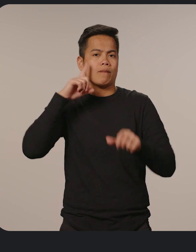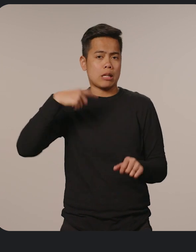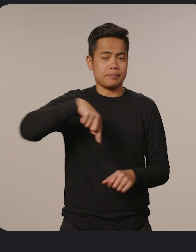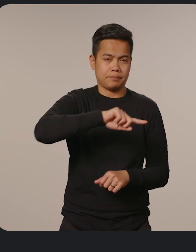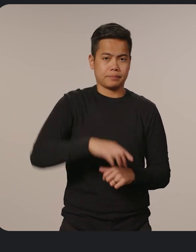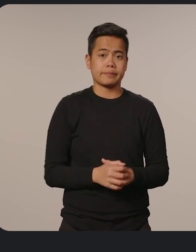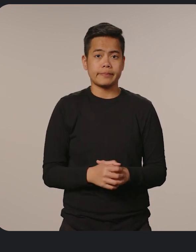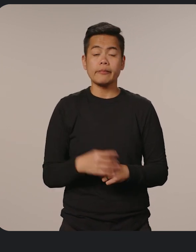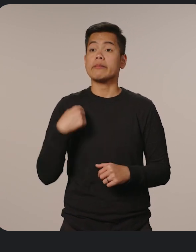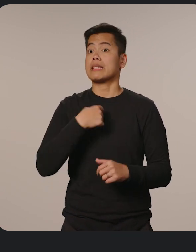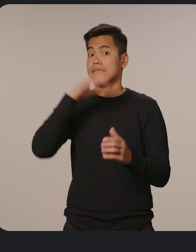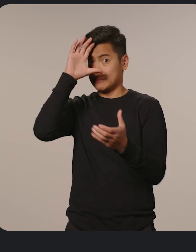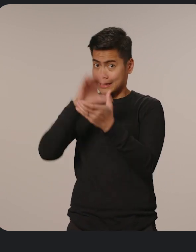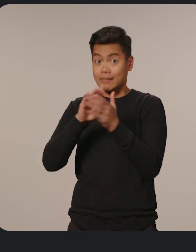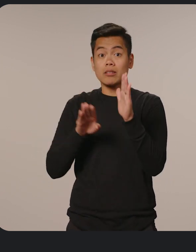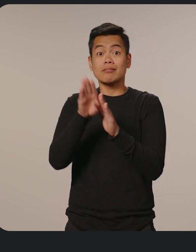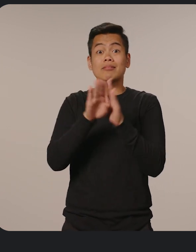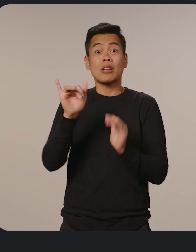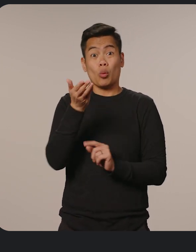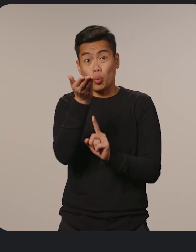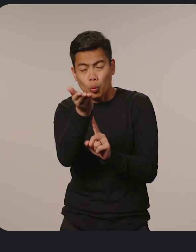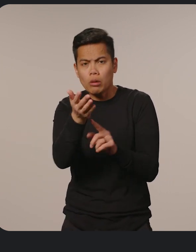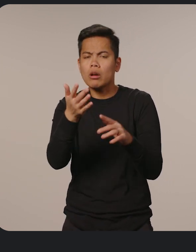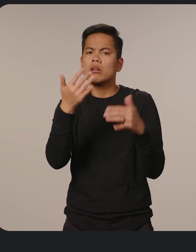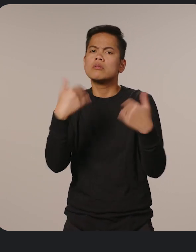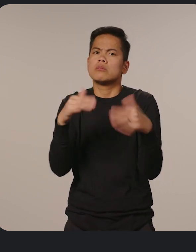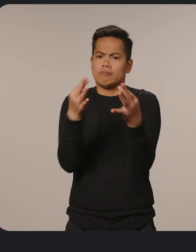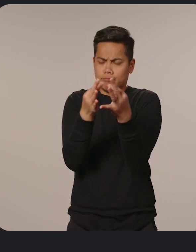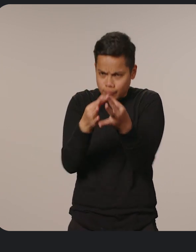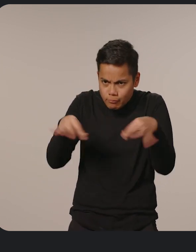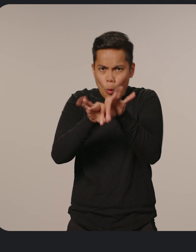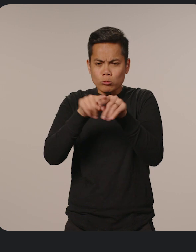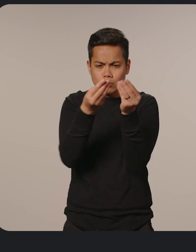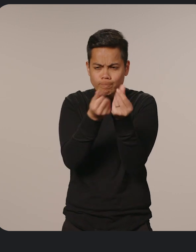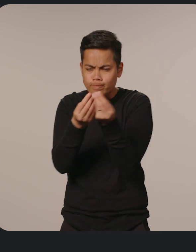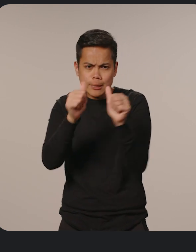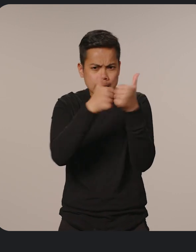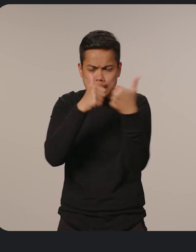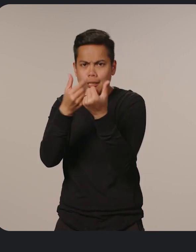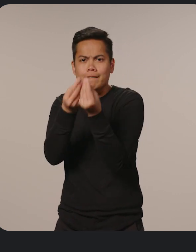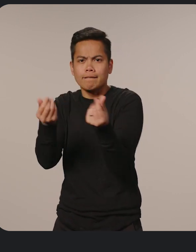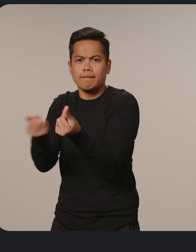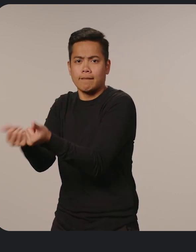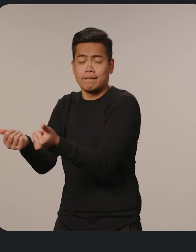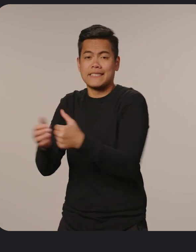in solving these challenges. Users trust your brand, so we'll make it easy